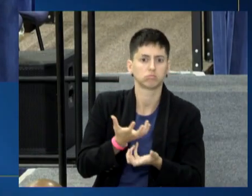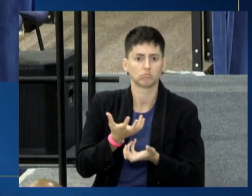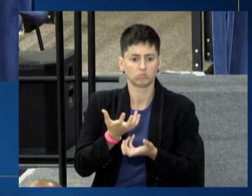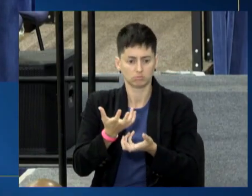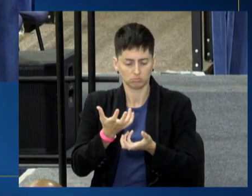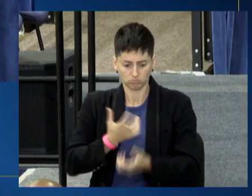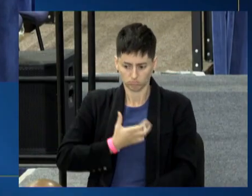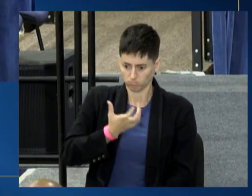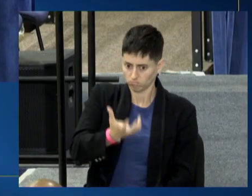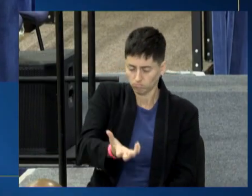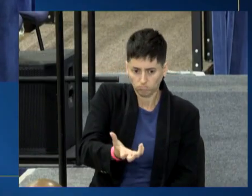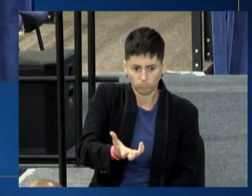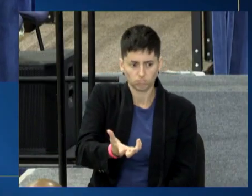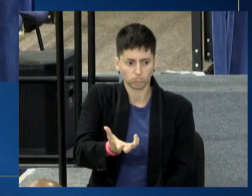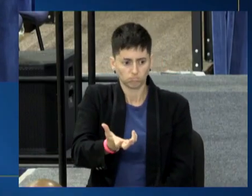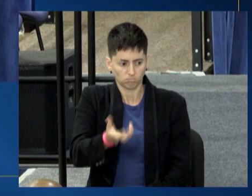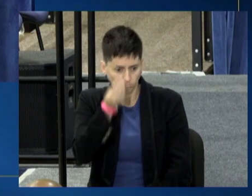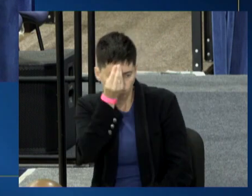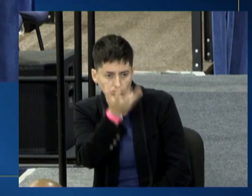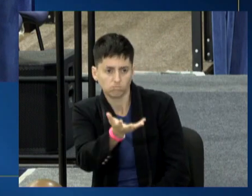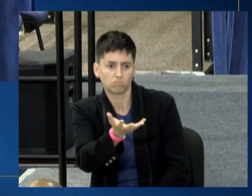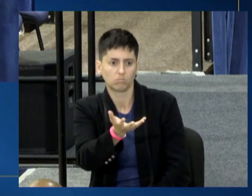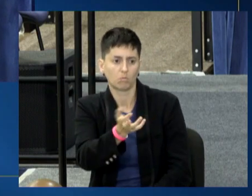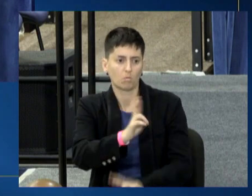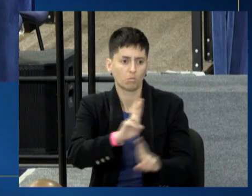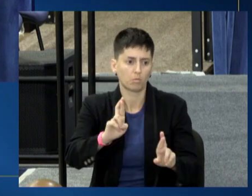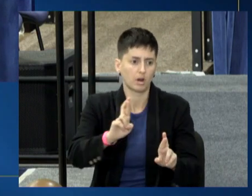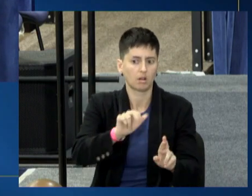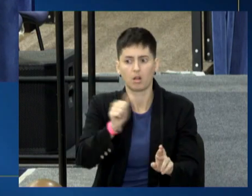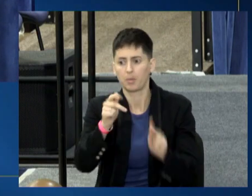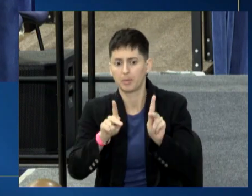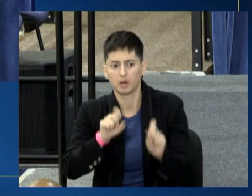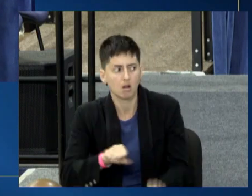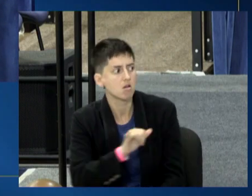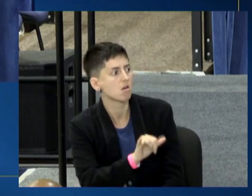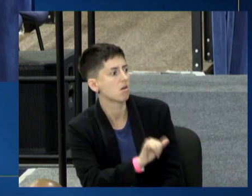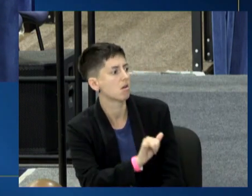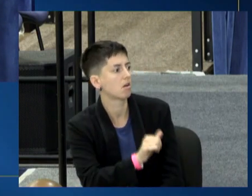to their practices, to their innovations. And they can improve the way we care for people.